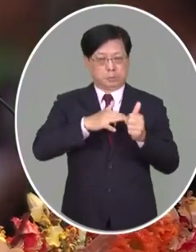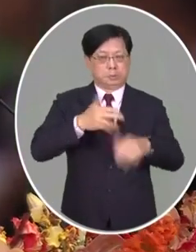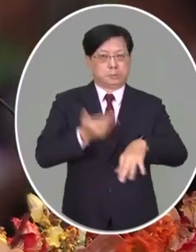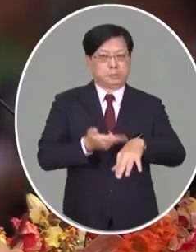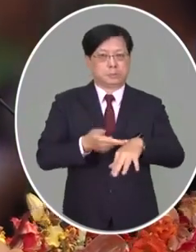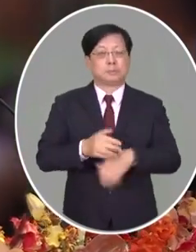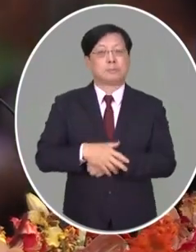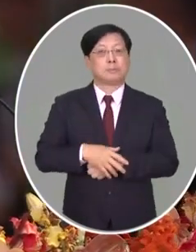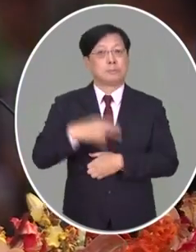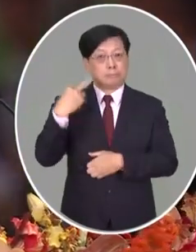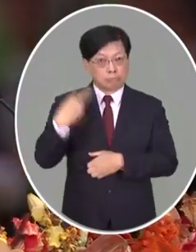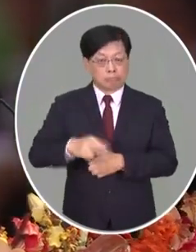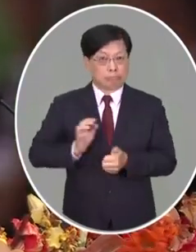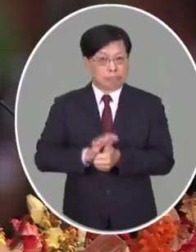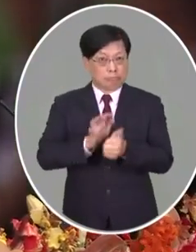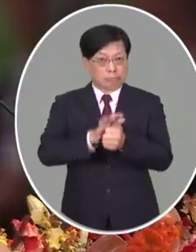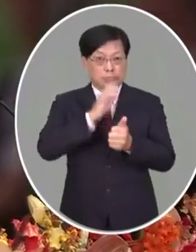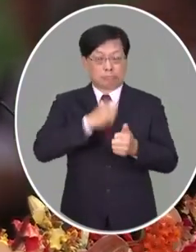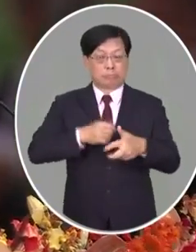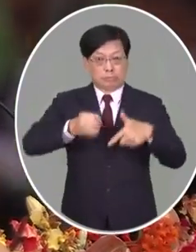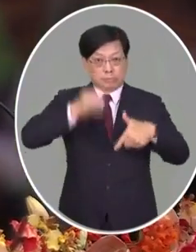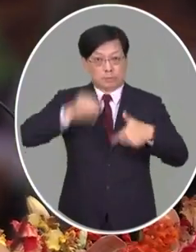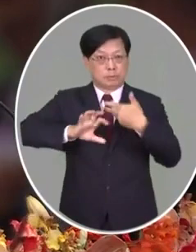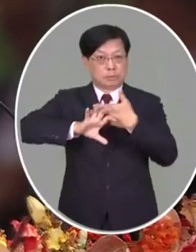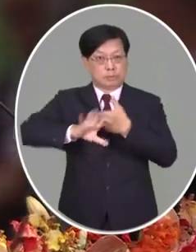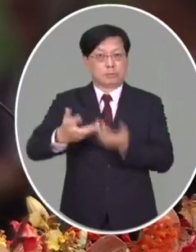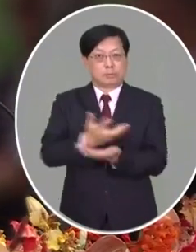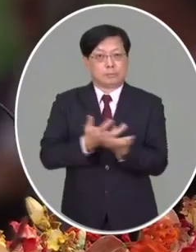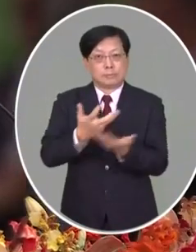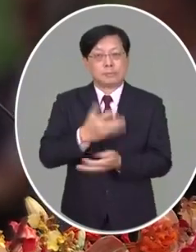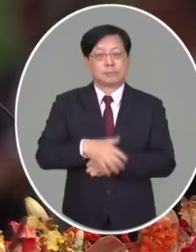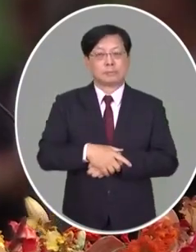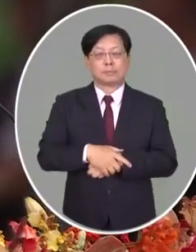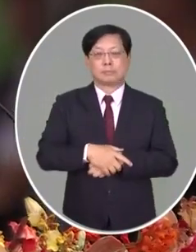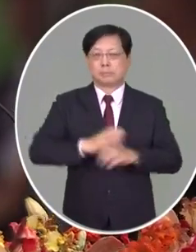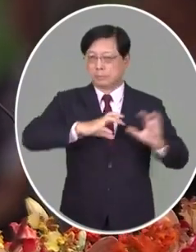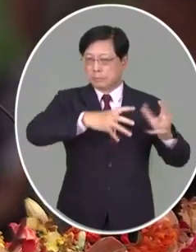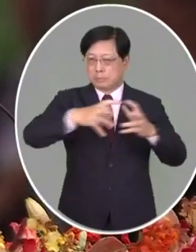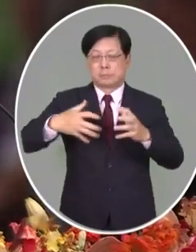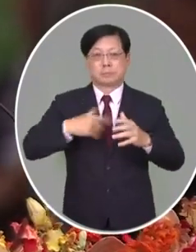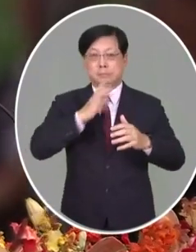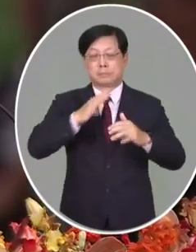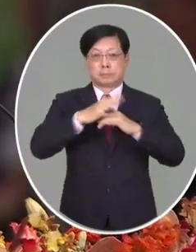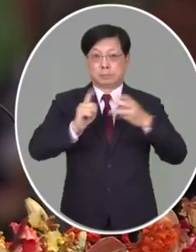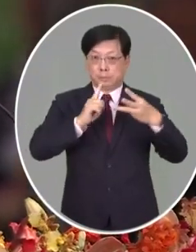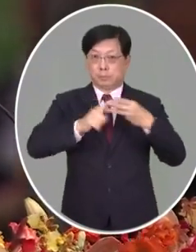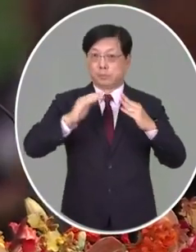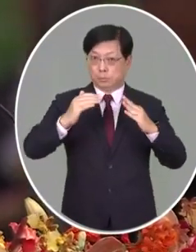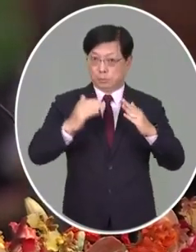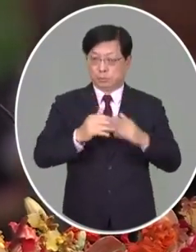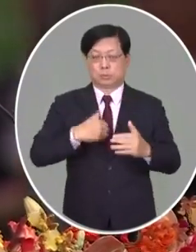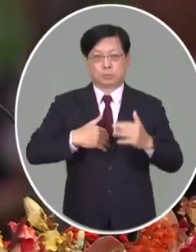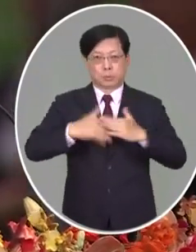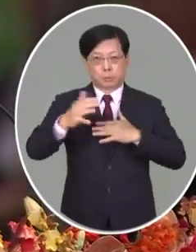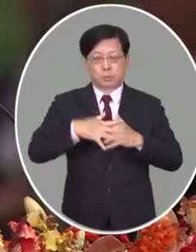, and promote value-based diplomacy to form a peaceful community